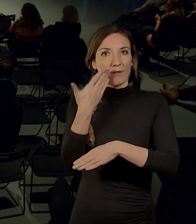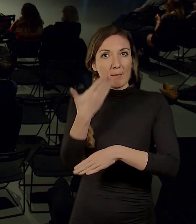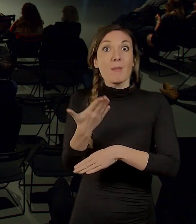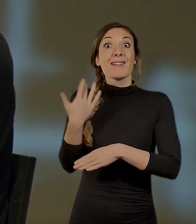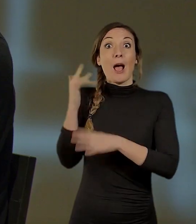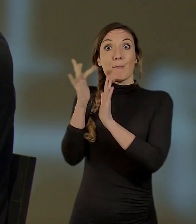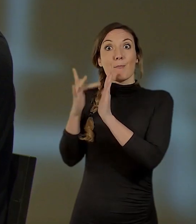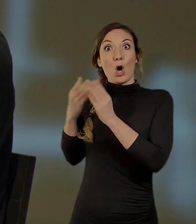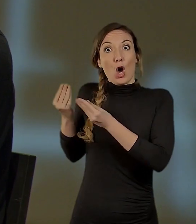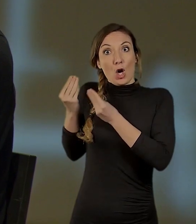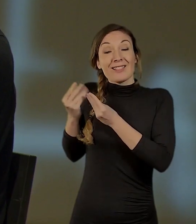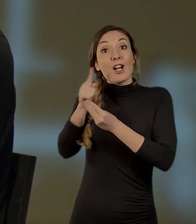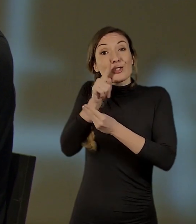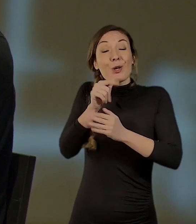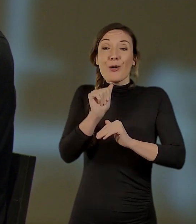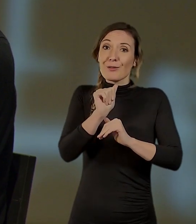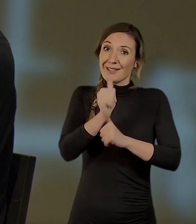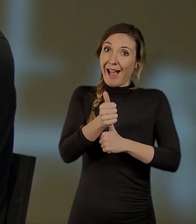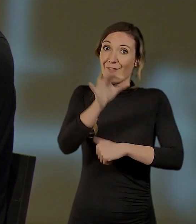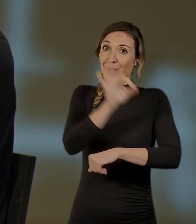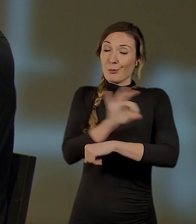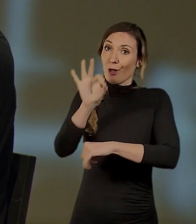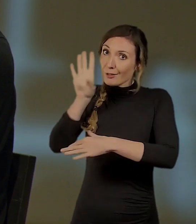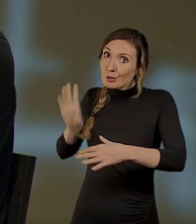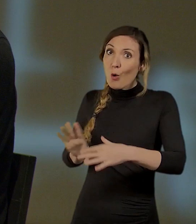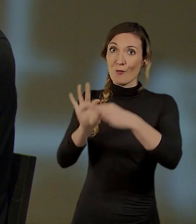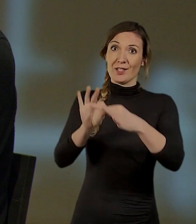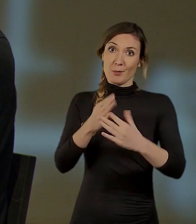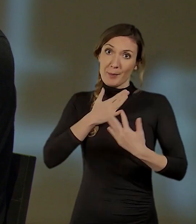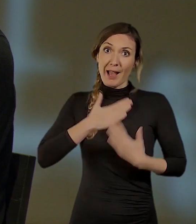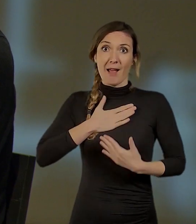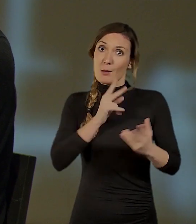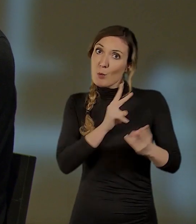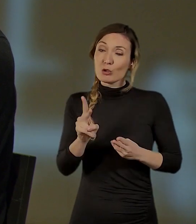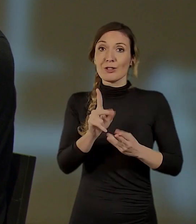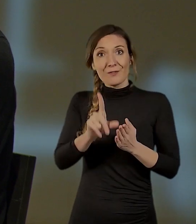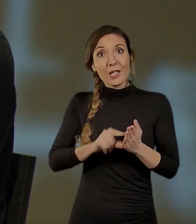simply don't stop at the border of the land. Which is incredibly important. And they simply look beyond the border.